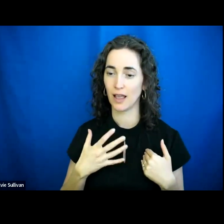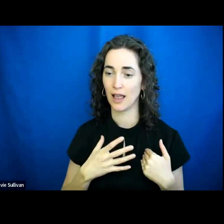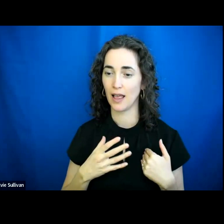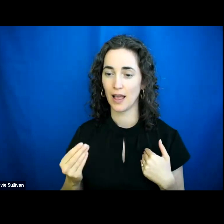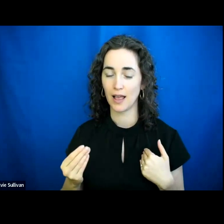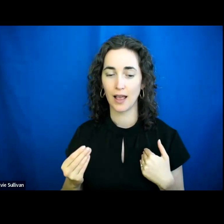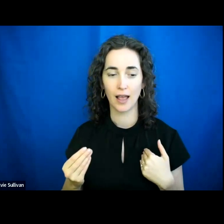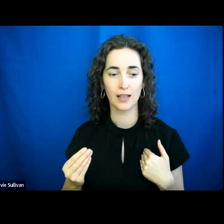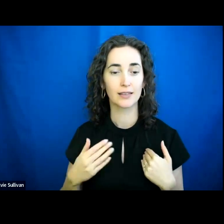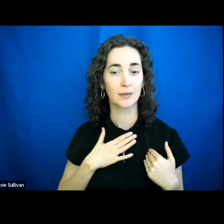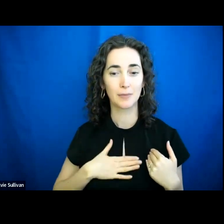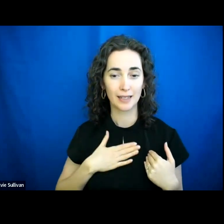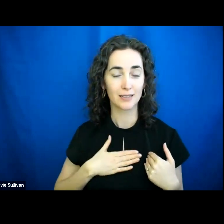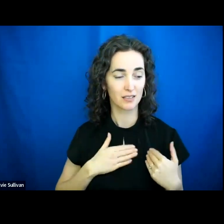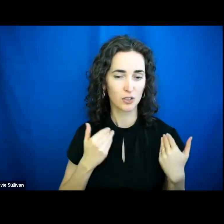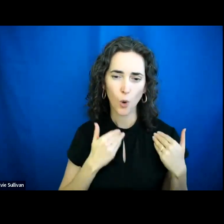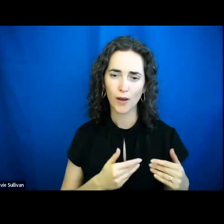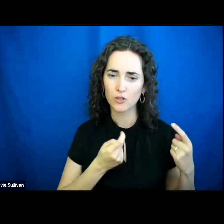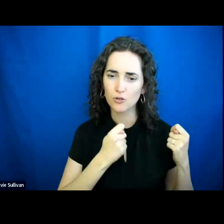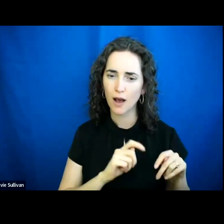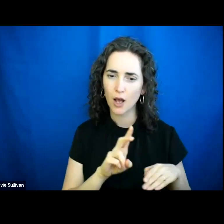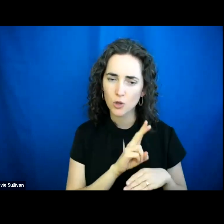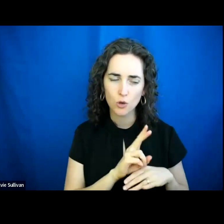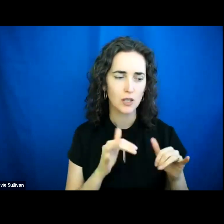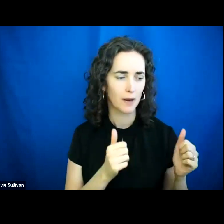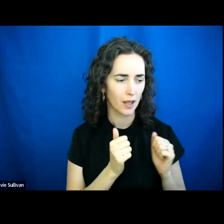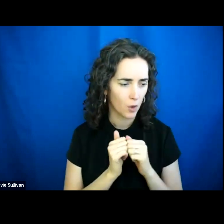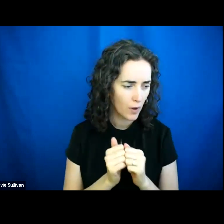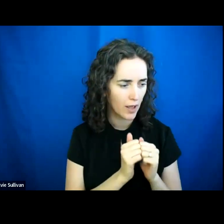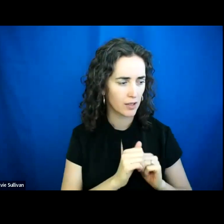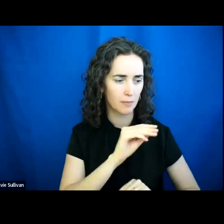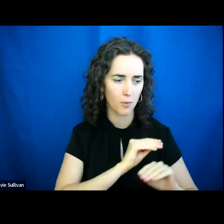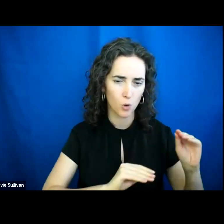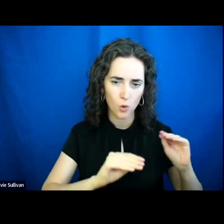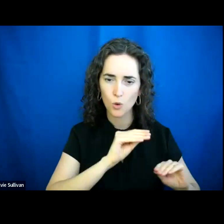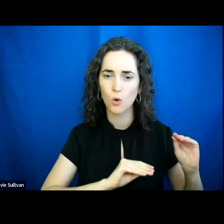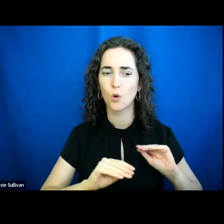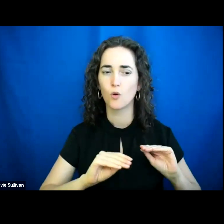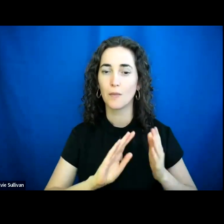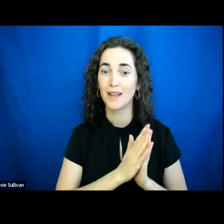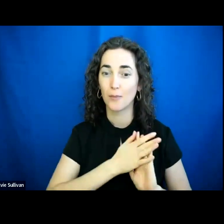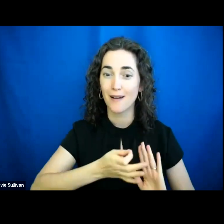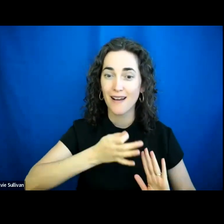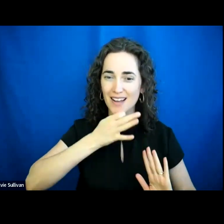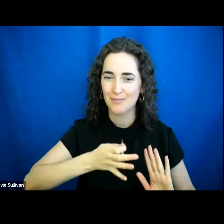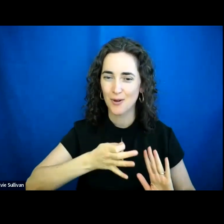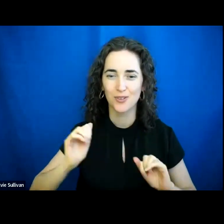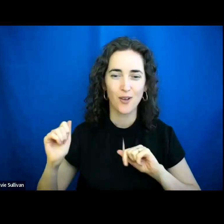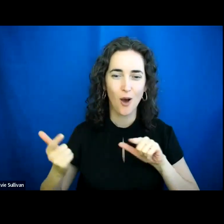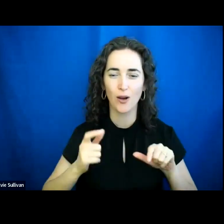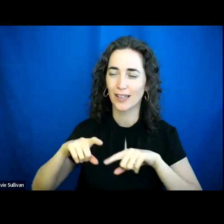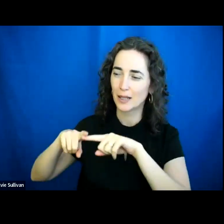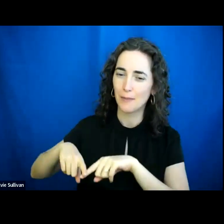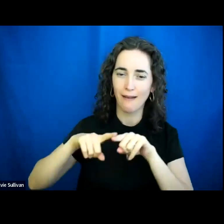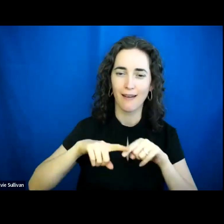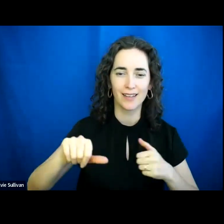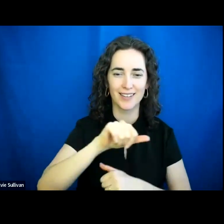And please go out and use that rap play with it, move around in it and become an expert so we can all lean on one another.